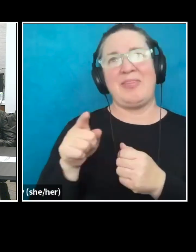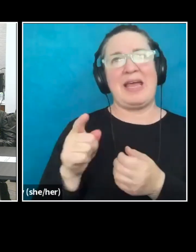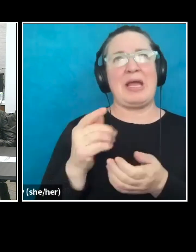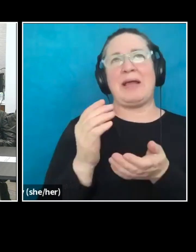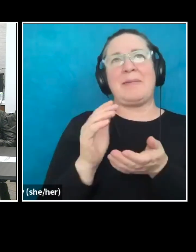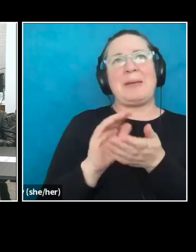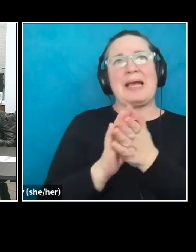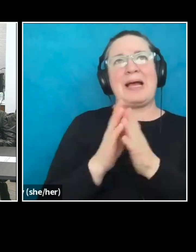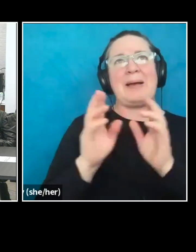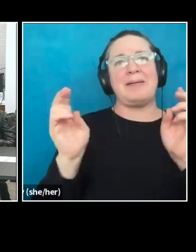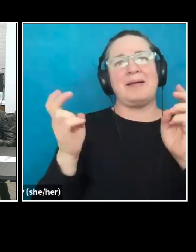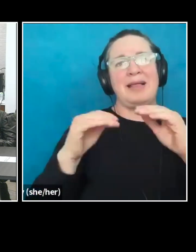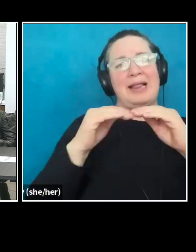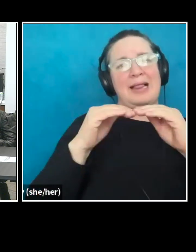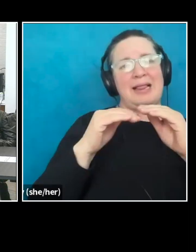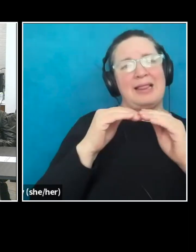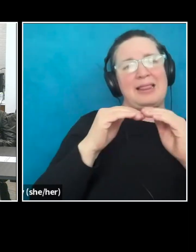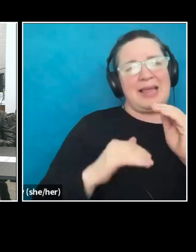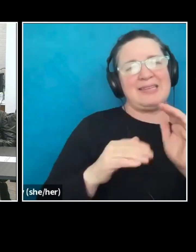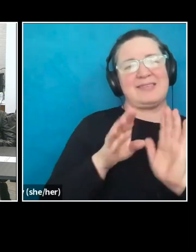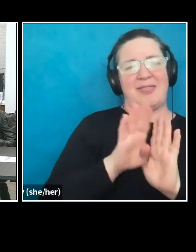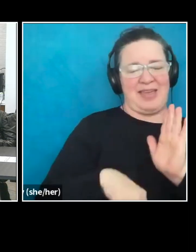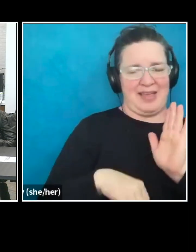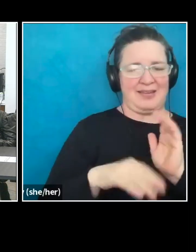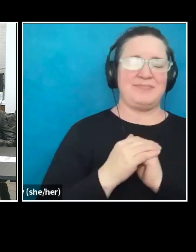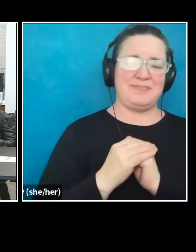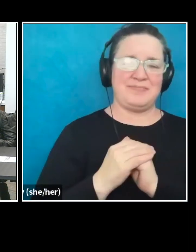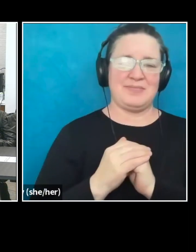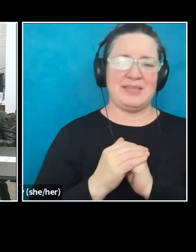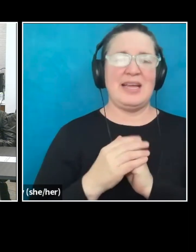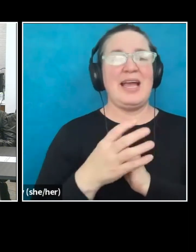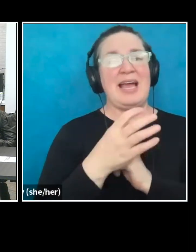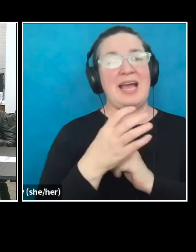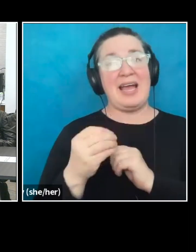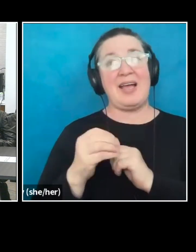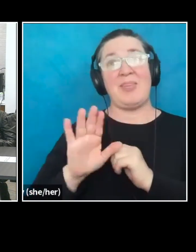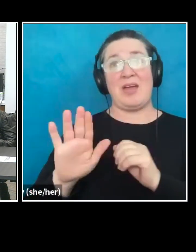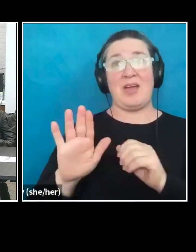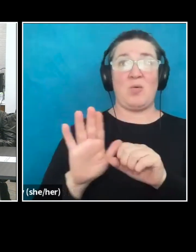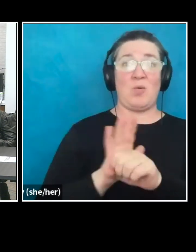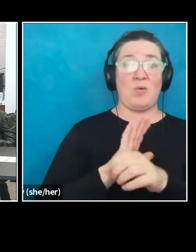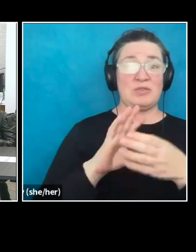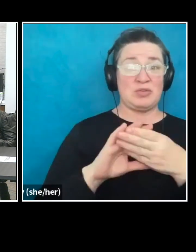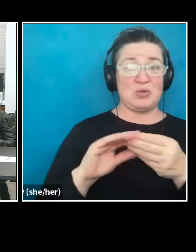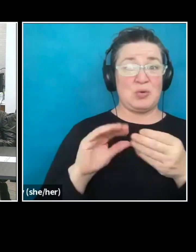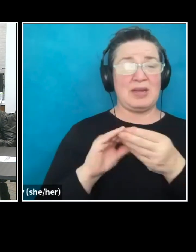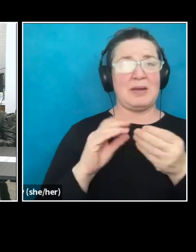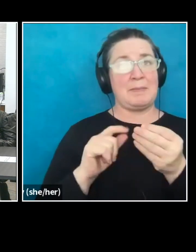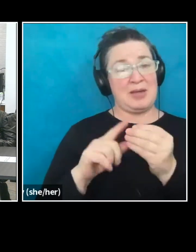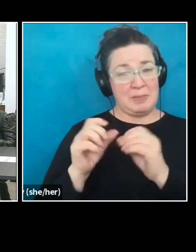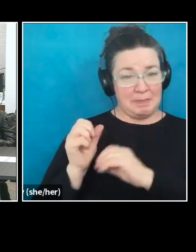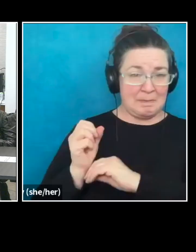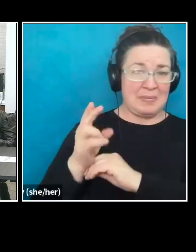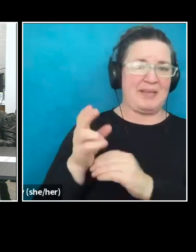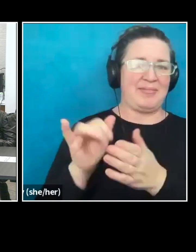way. And then the whole story narrative is about that overcoming that situation. Um it is very rare